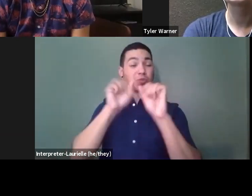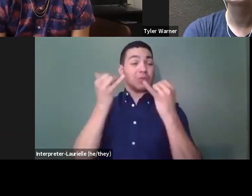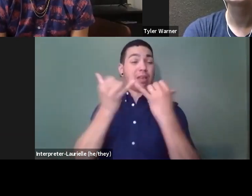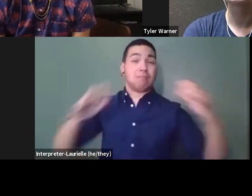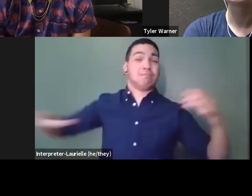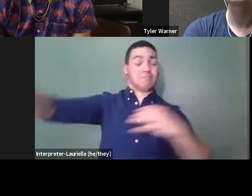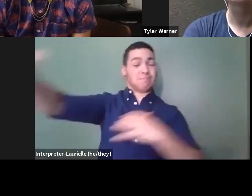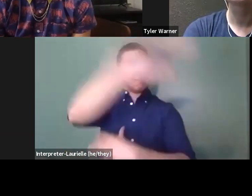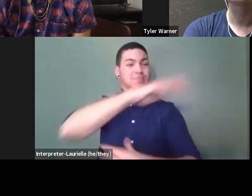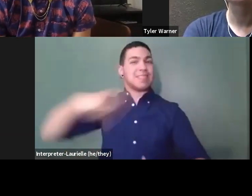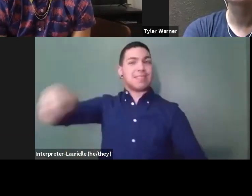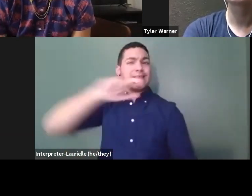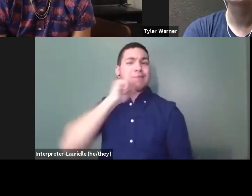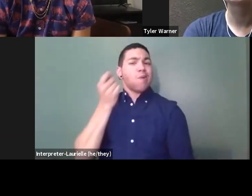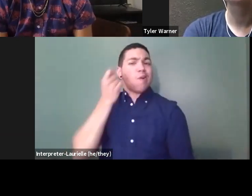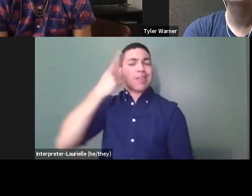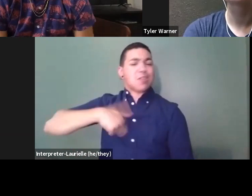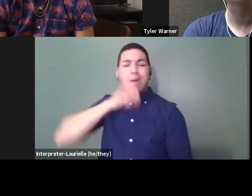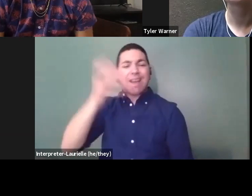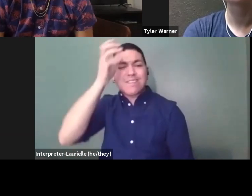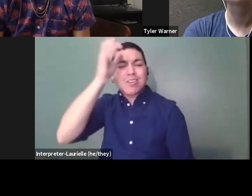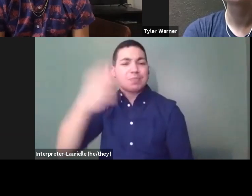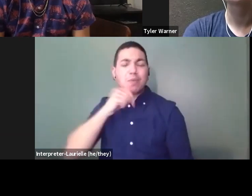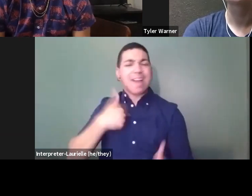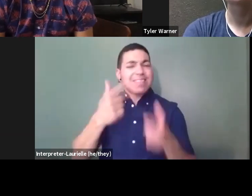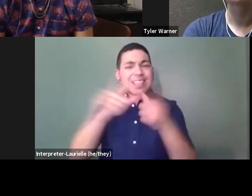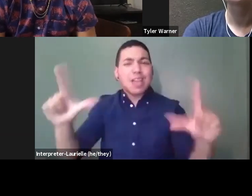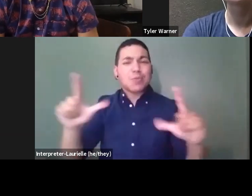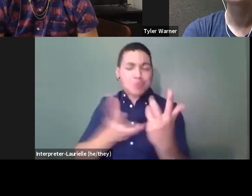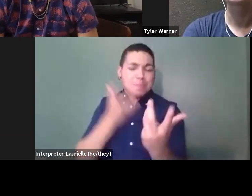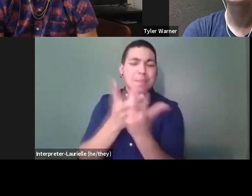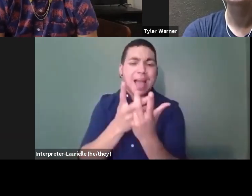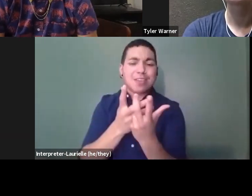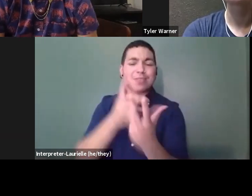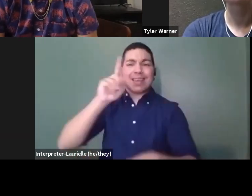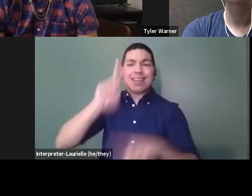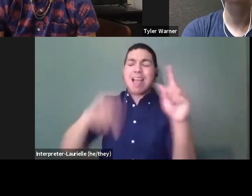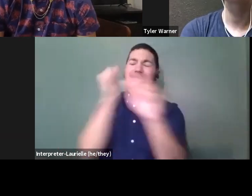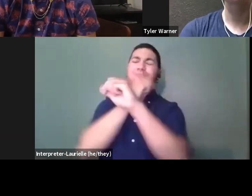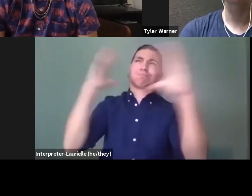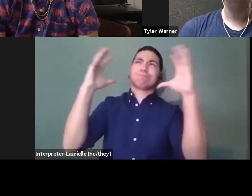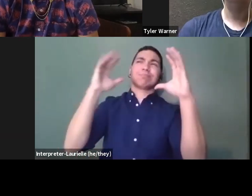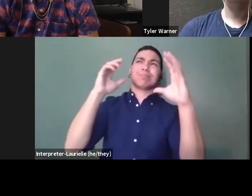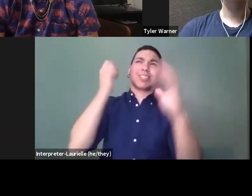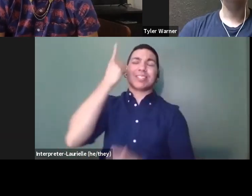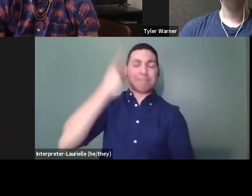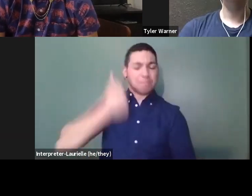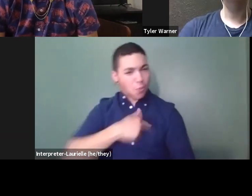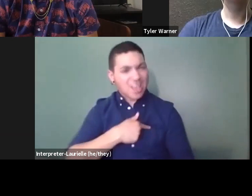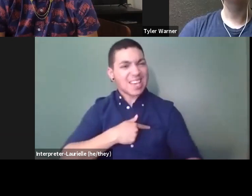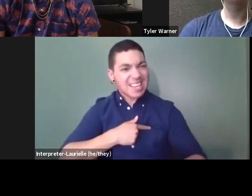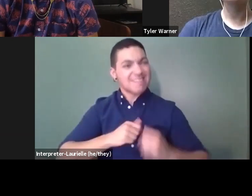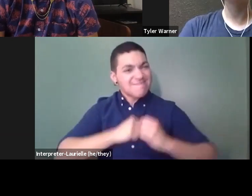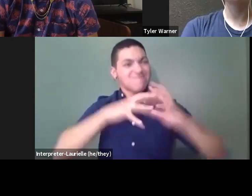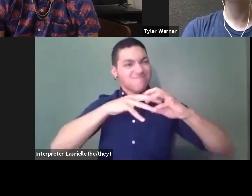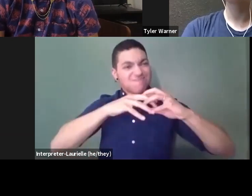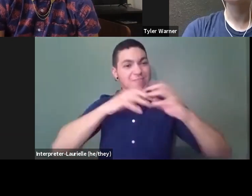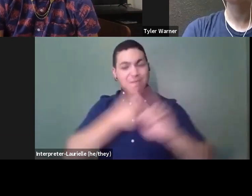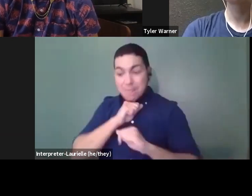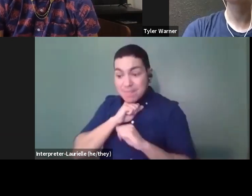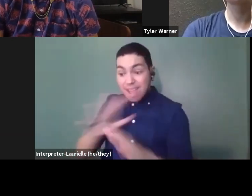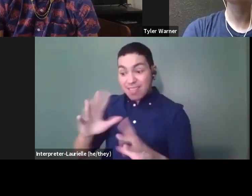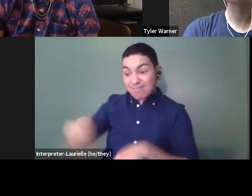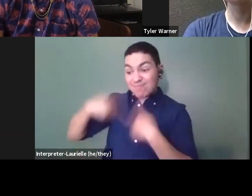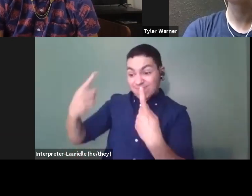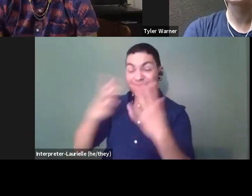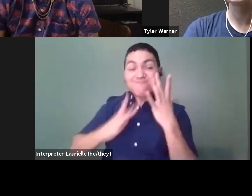missing right now.